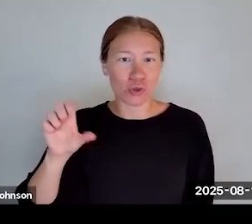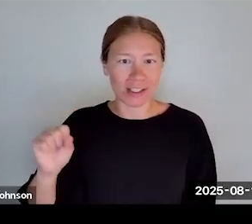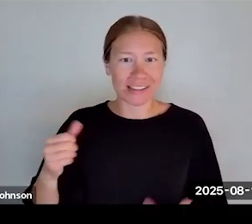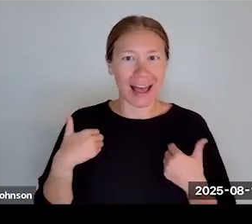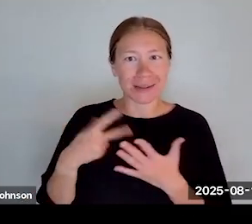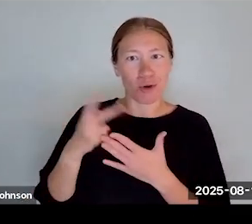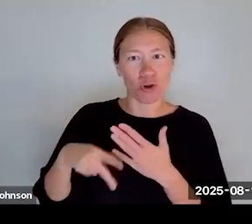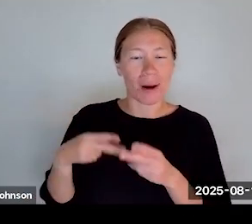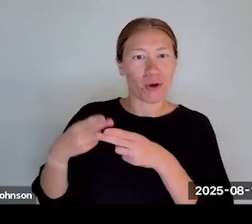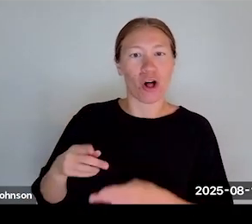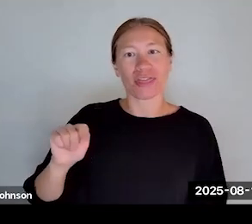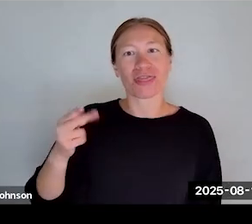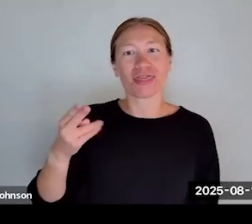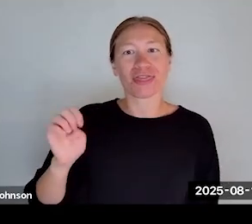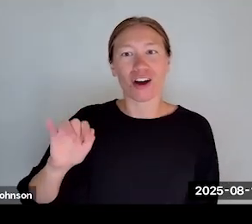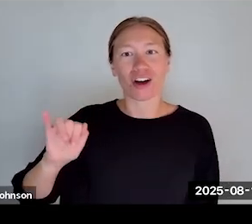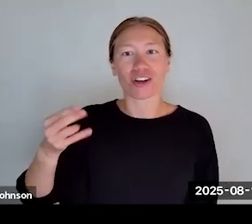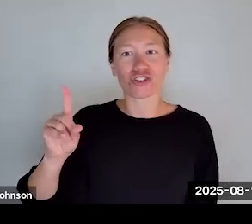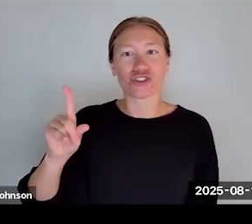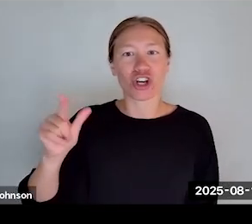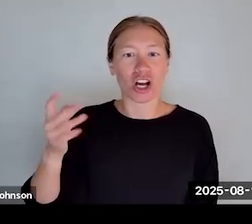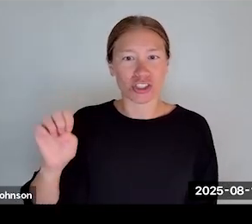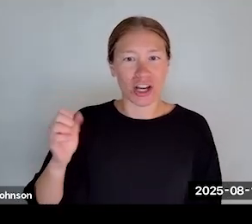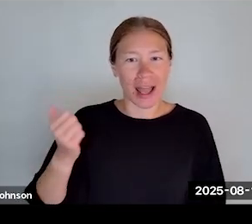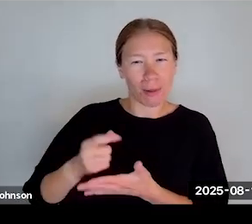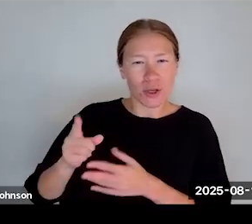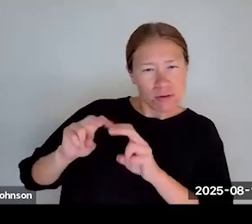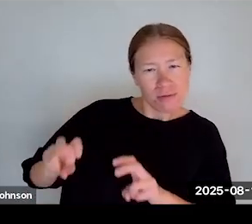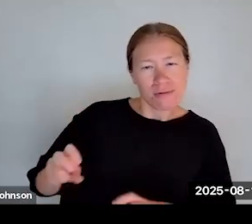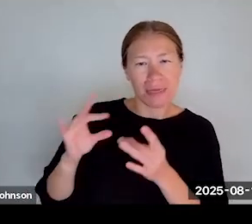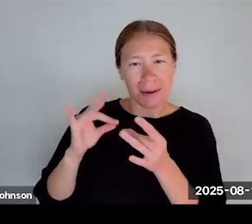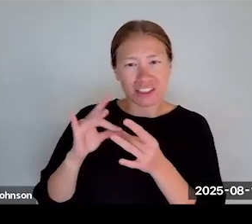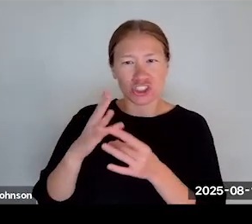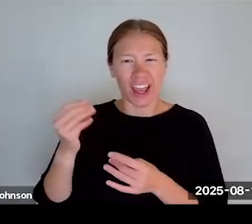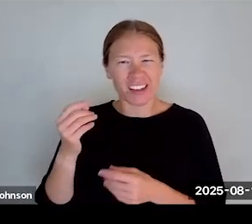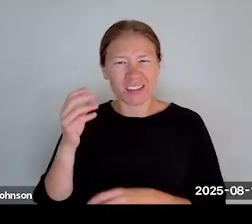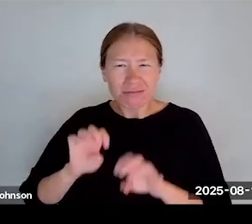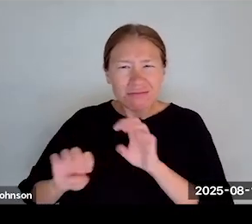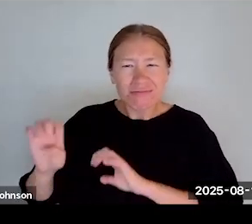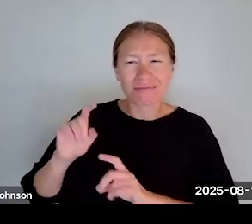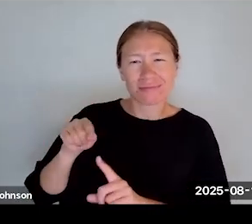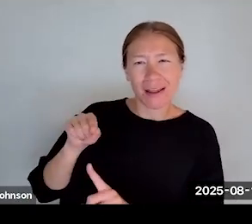and determine the emotional context and tone. In the example here on the screen, I've typed into the Judge,